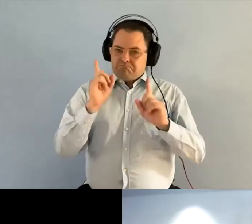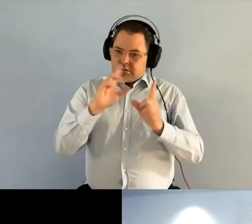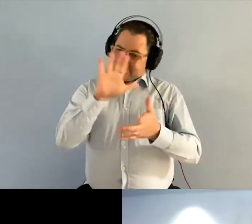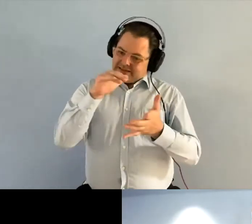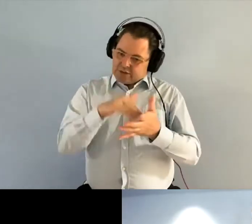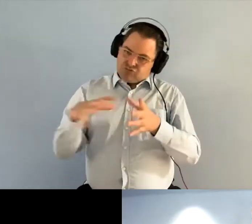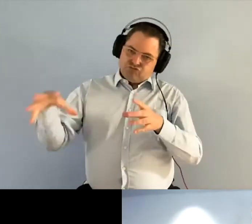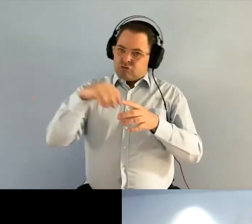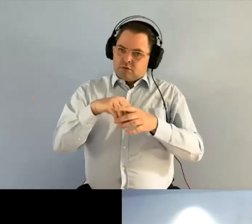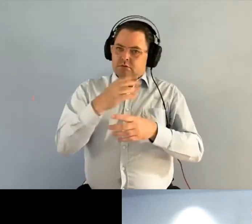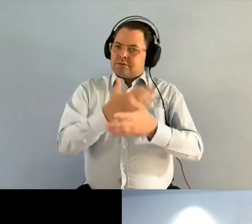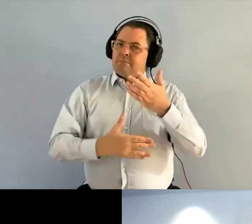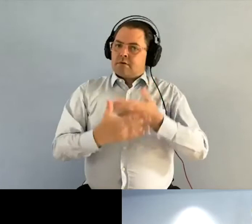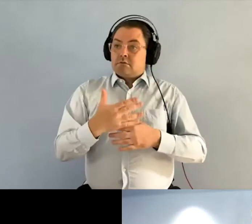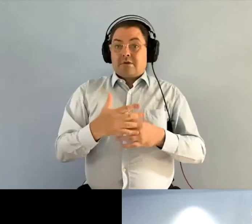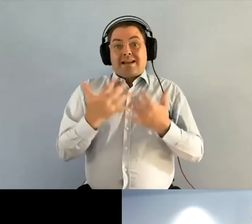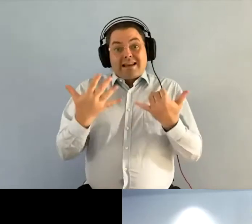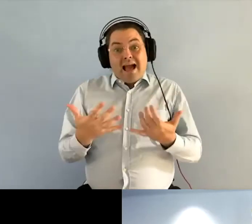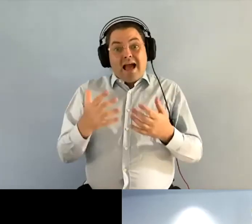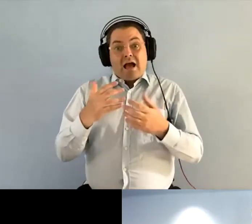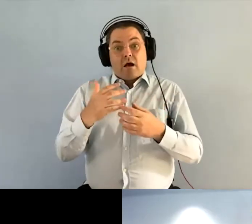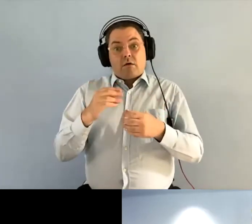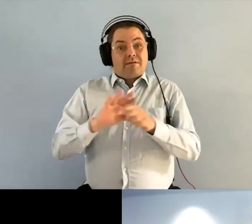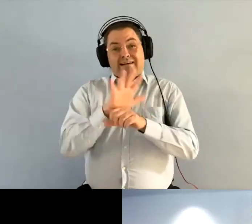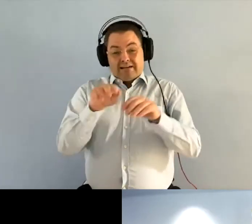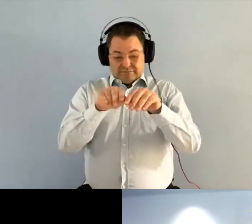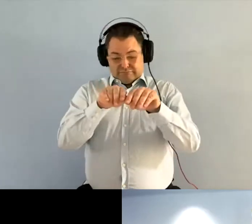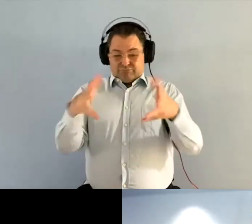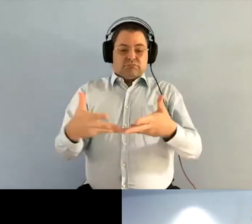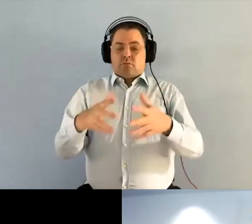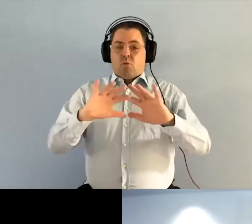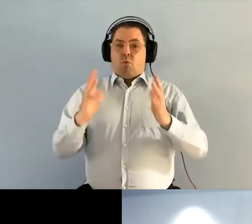s are unprecedented. But this message has not changed